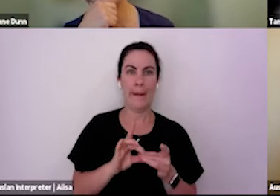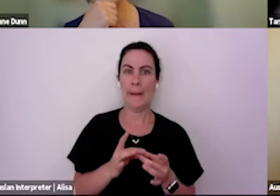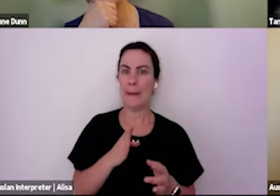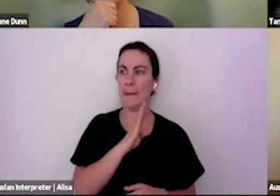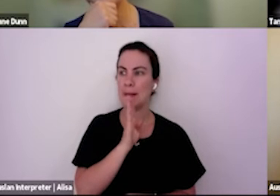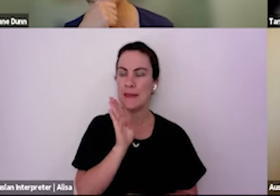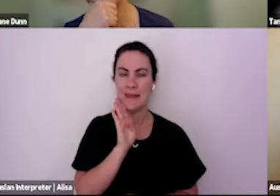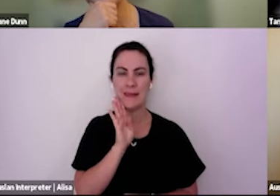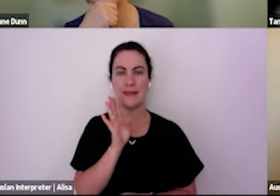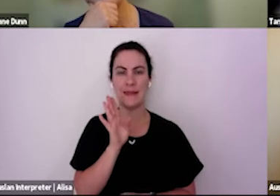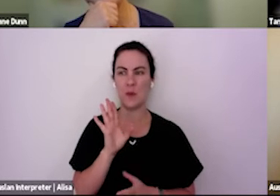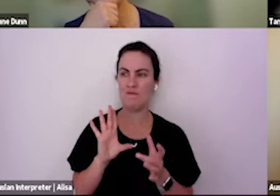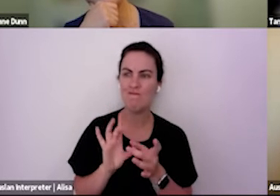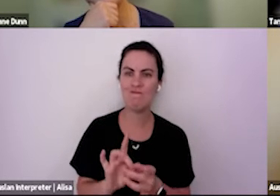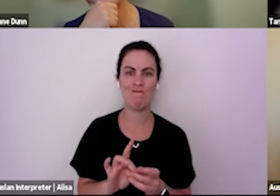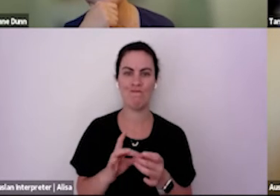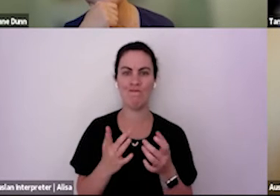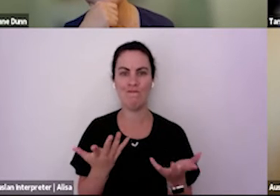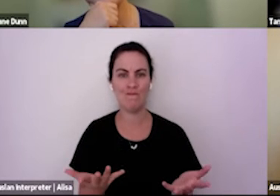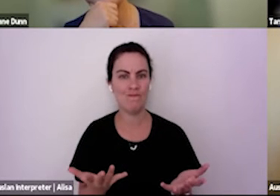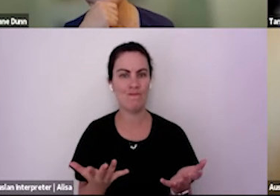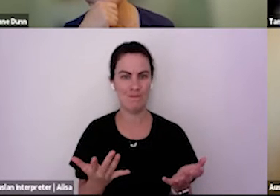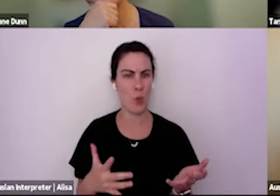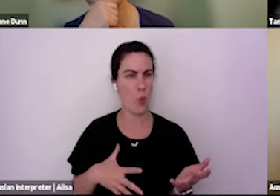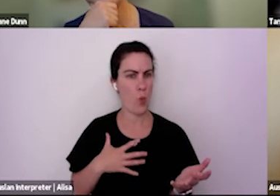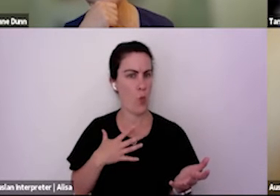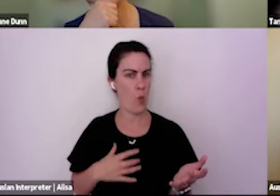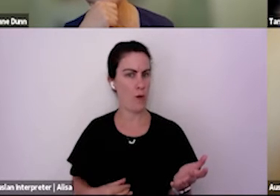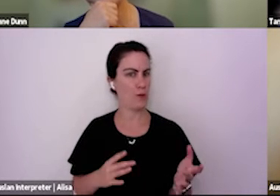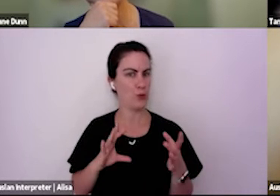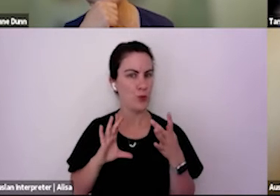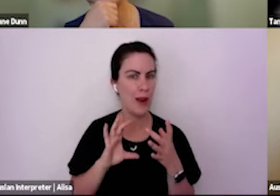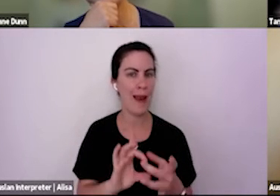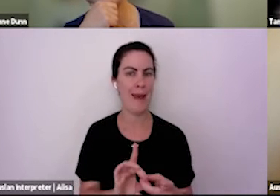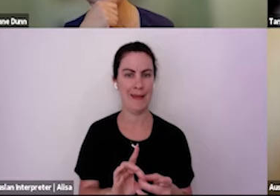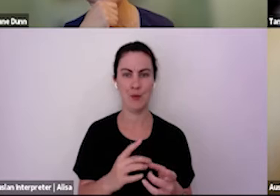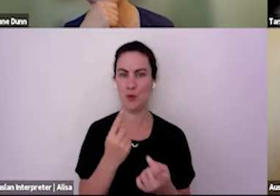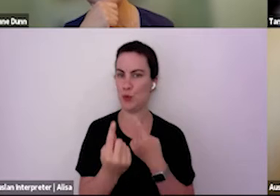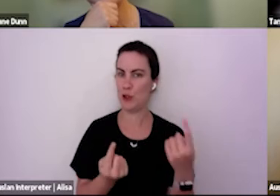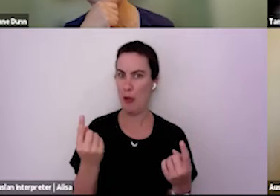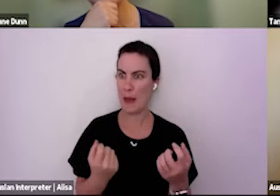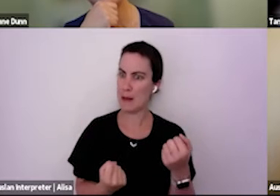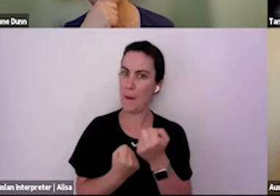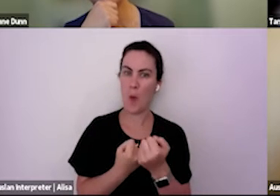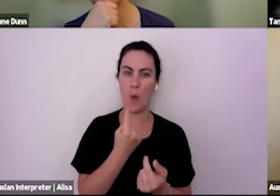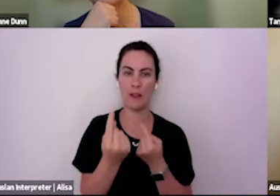Staying in touch and staying connected and being able to support each other.